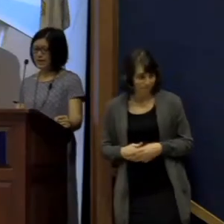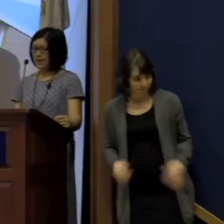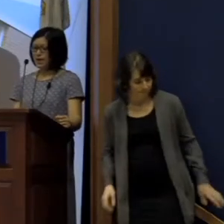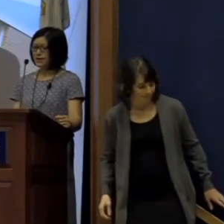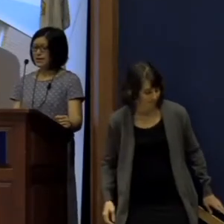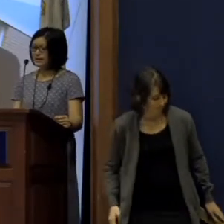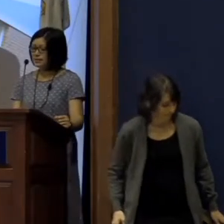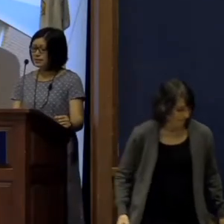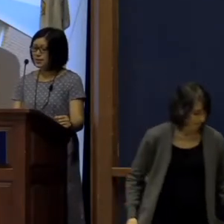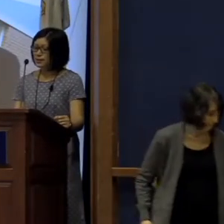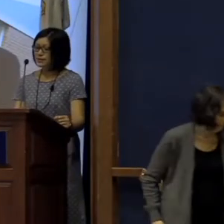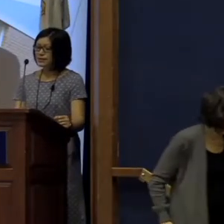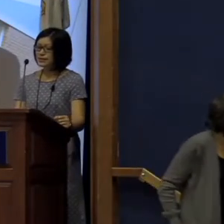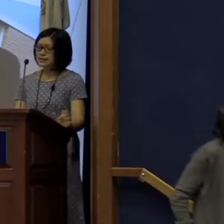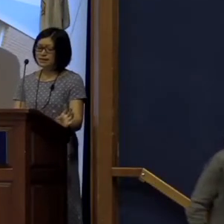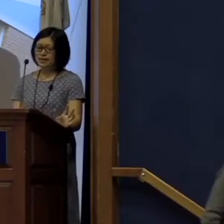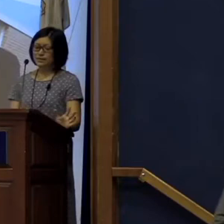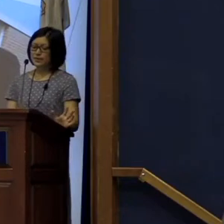Okay, so here's the part where is